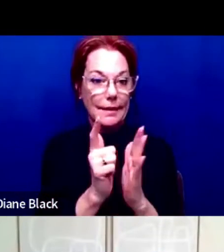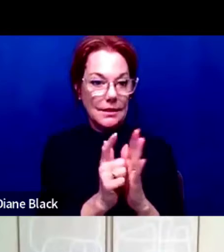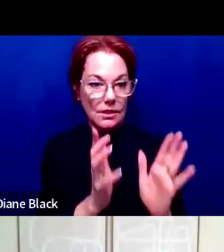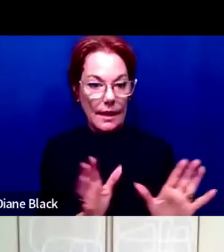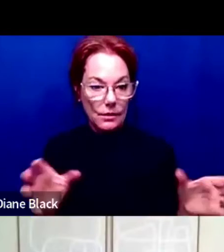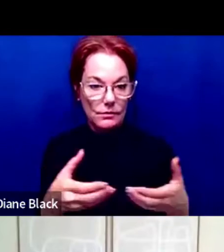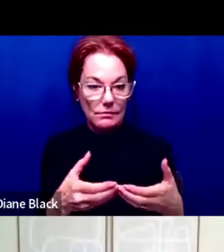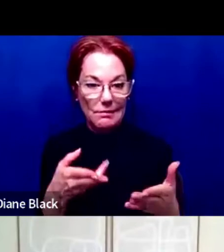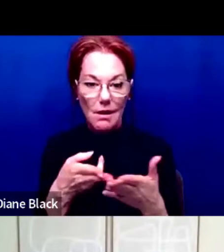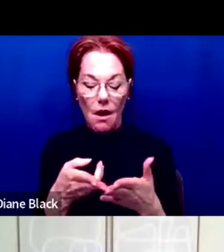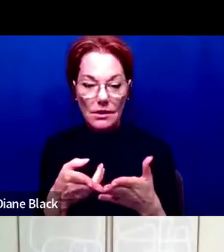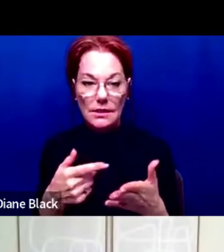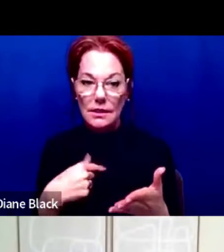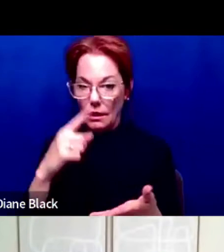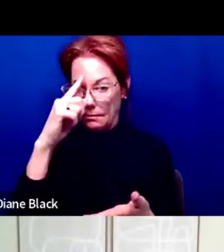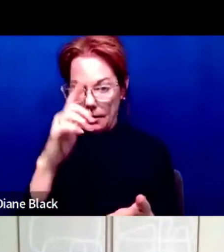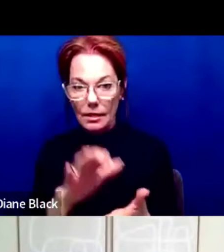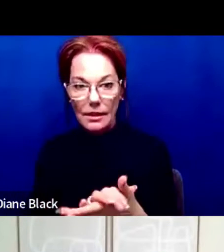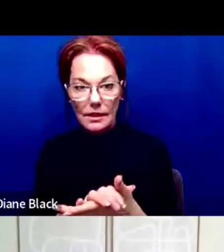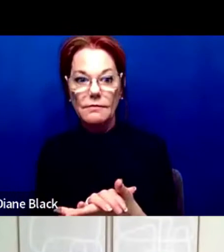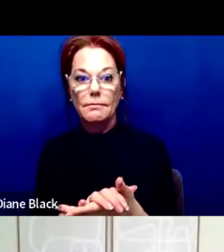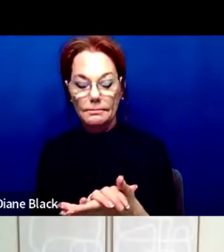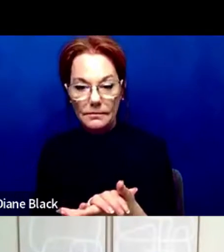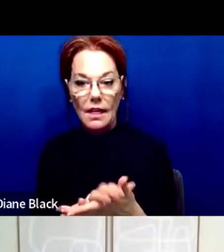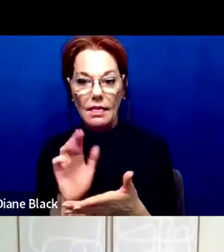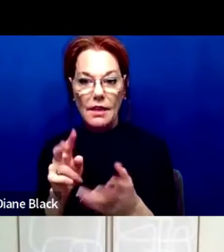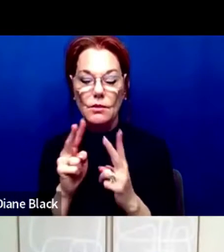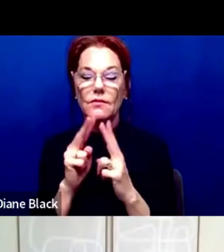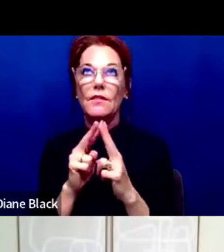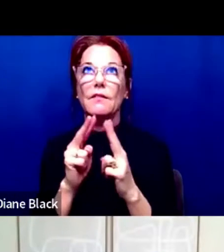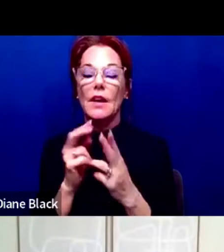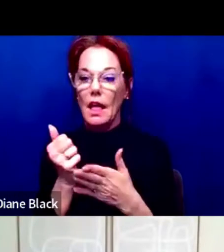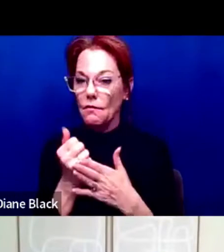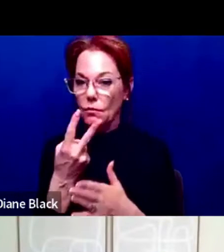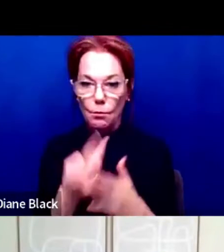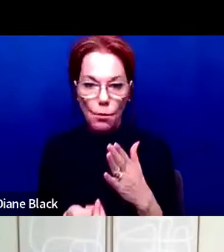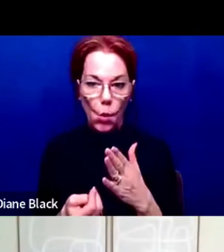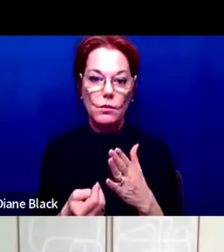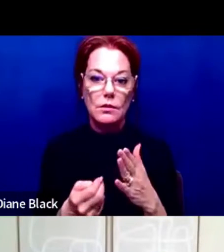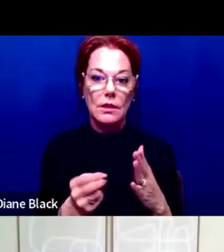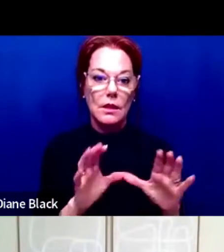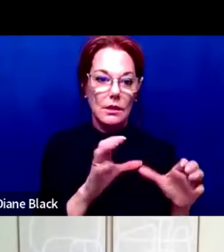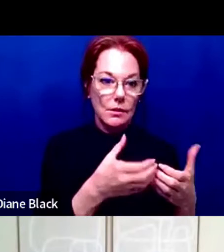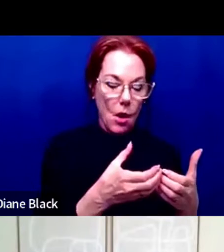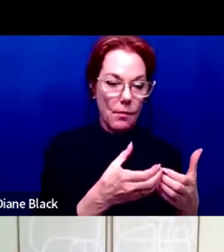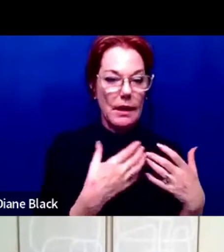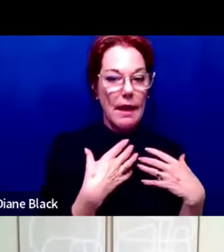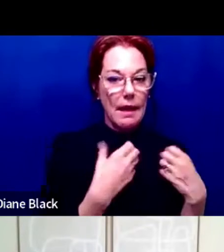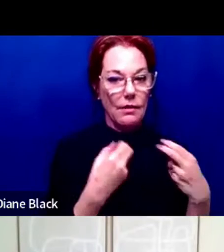honestly believe that that was very, very helpful and both of our Department of Health and Human Services and our